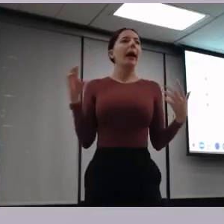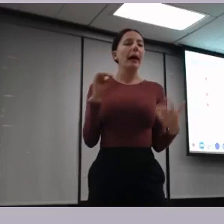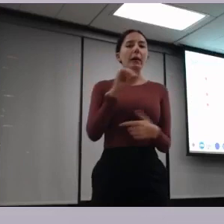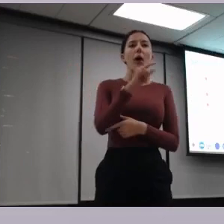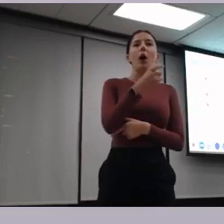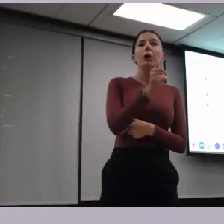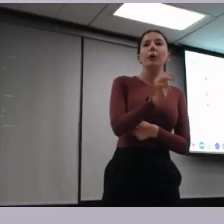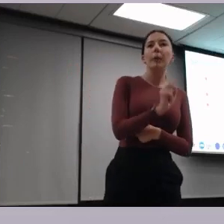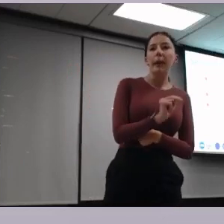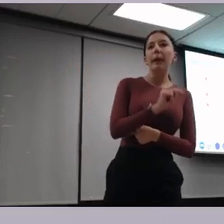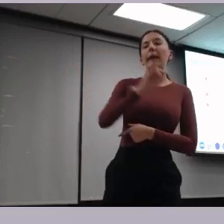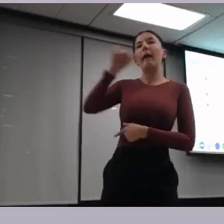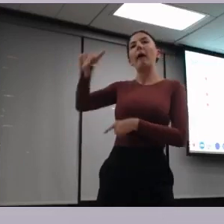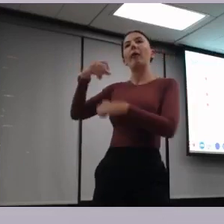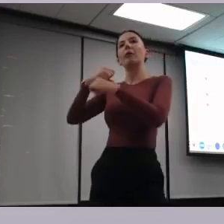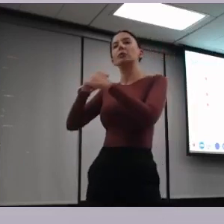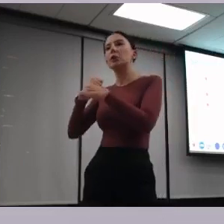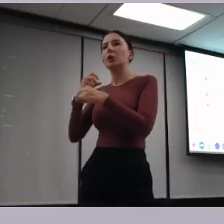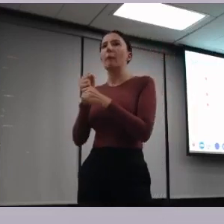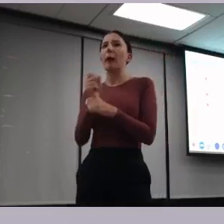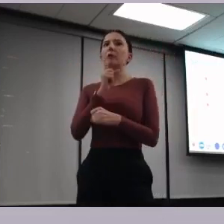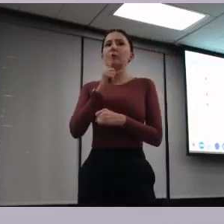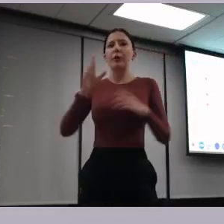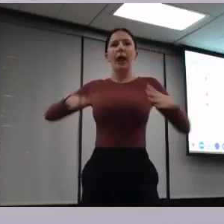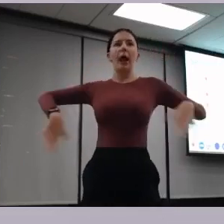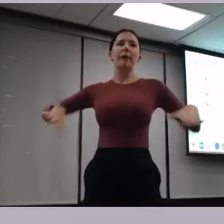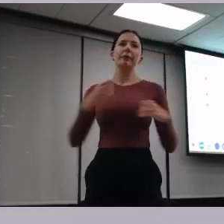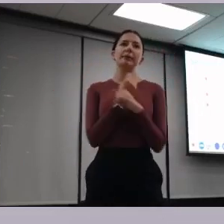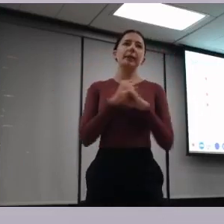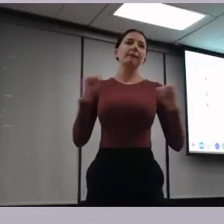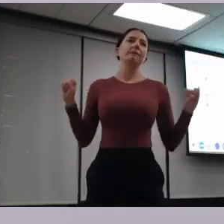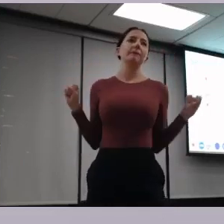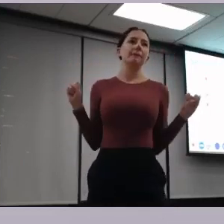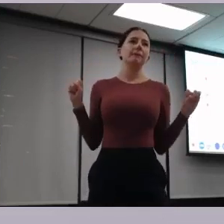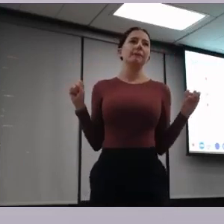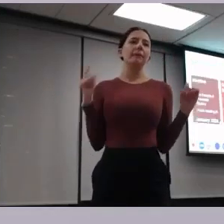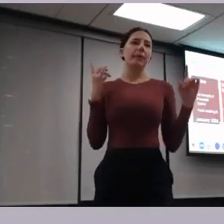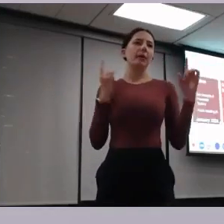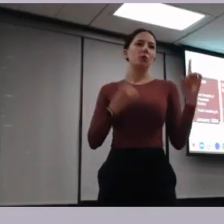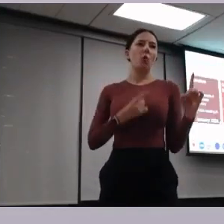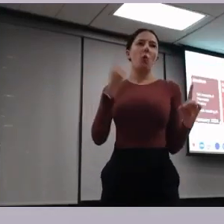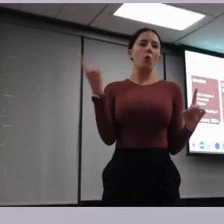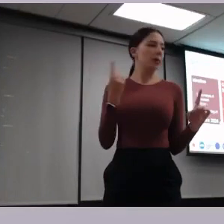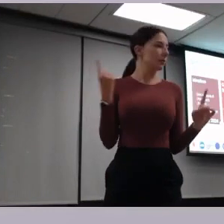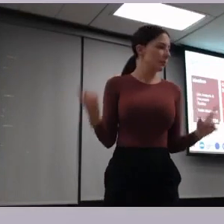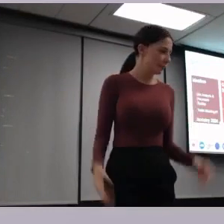to listen to you throughout this and beyond that. Next slide, please.